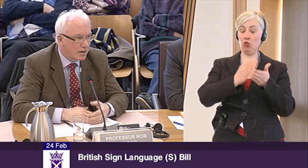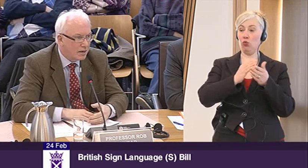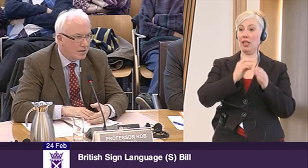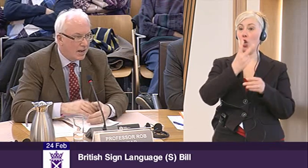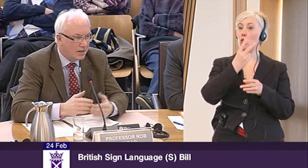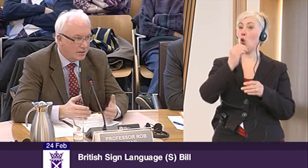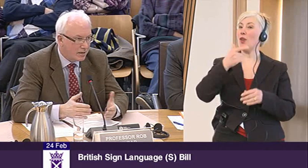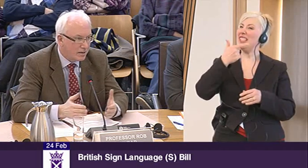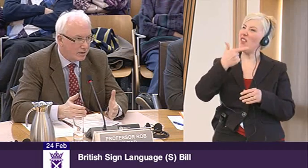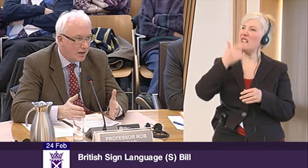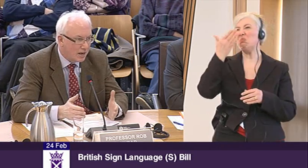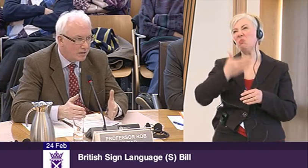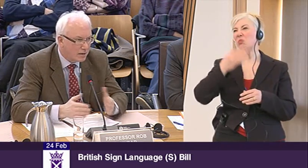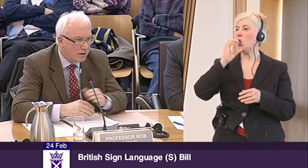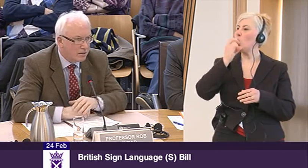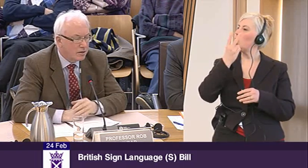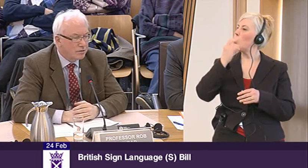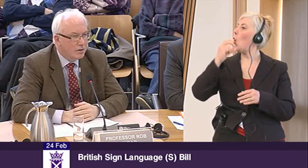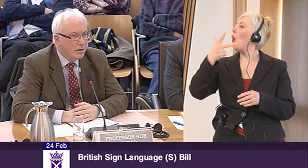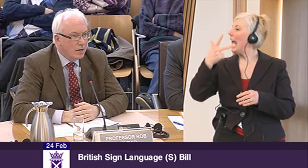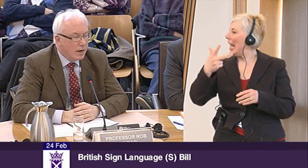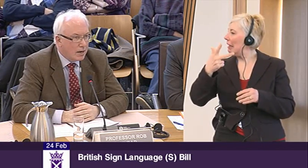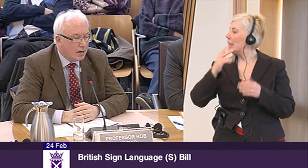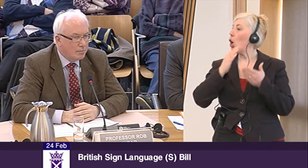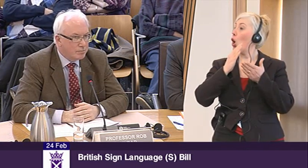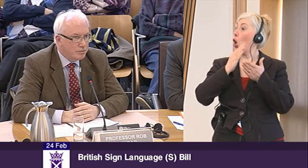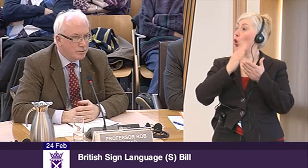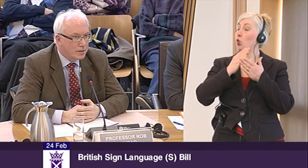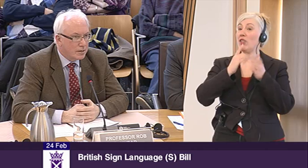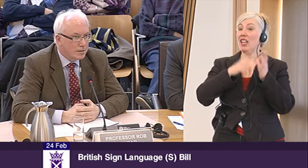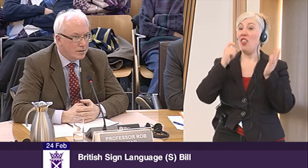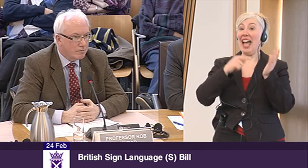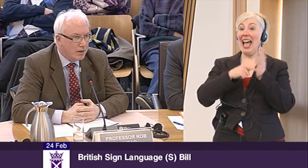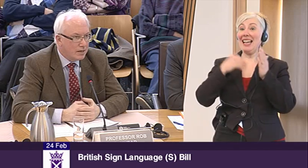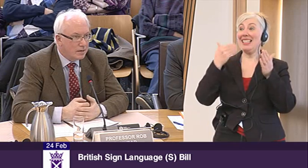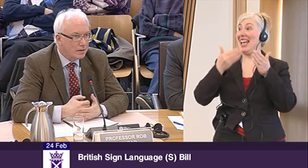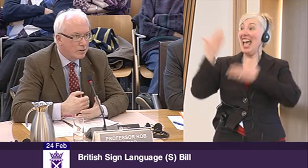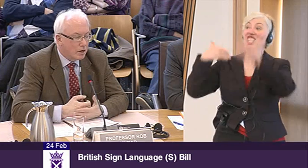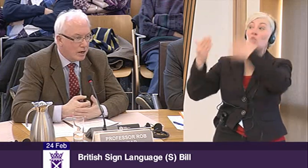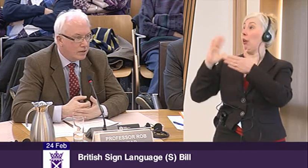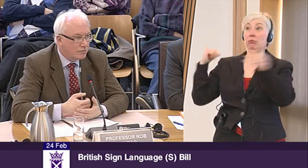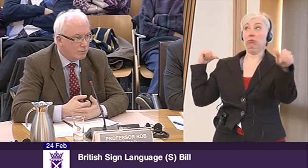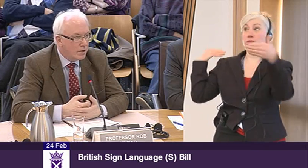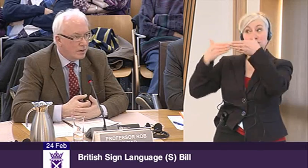and 2008, so the history of the act is relatively short. The effect that the plans and the act